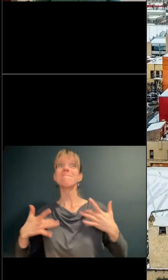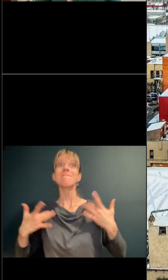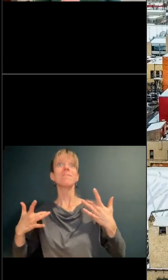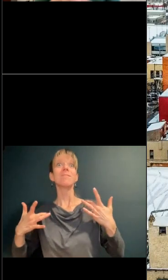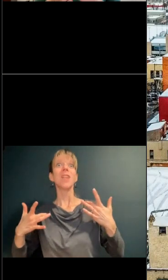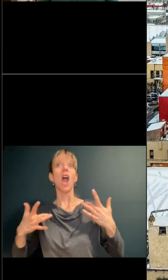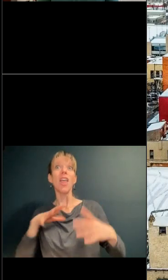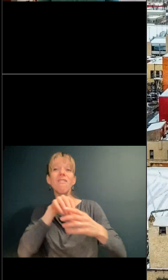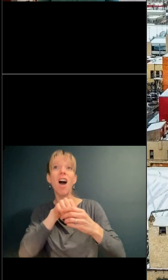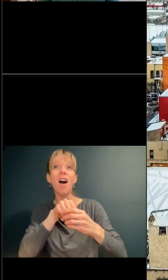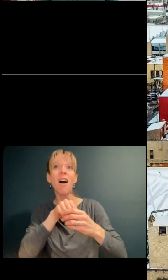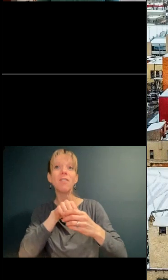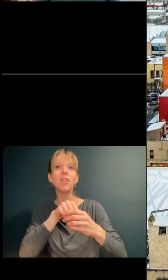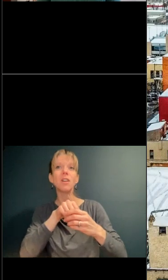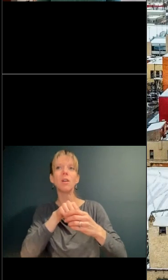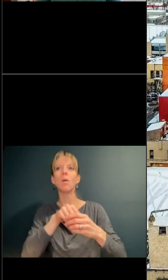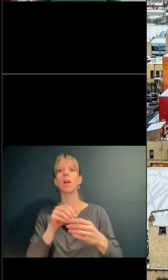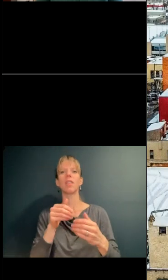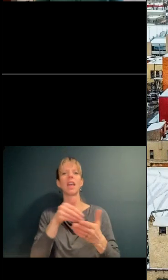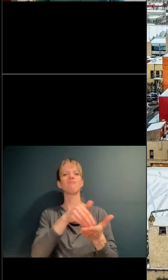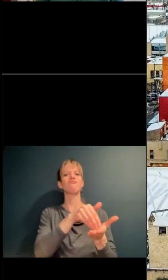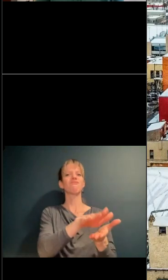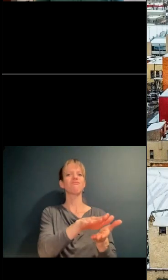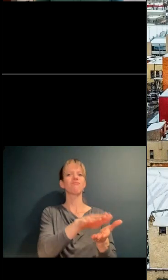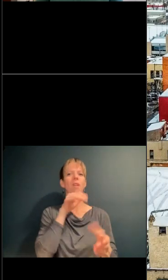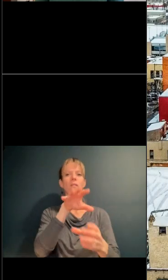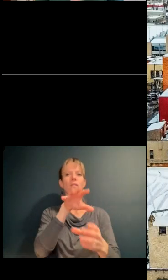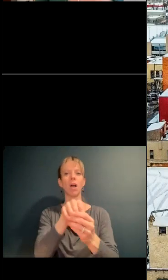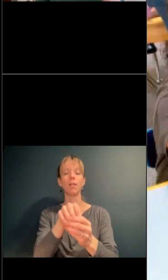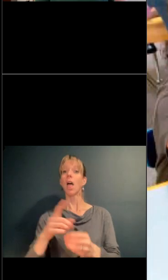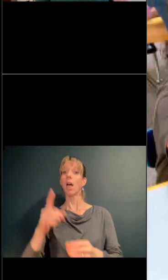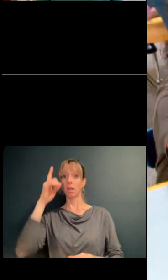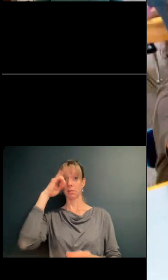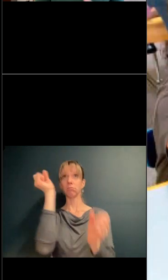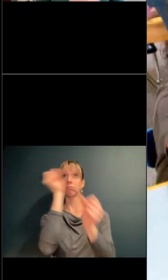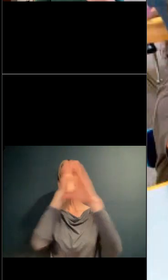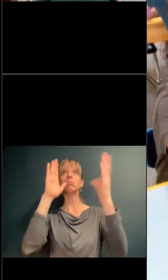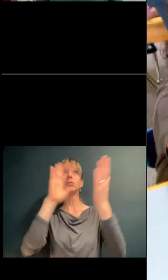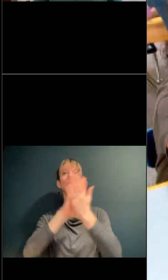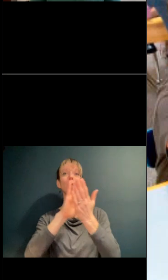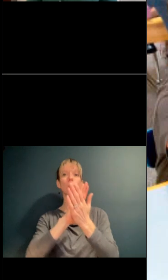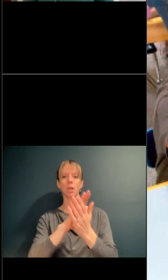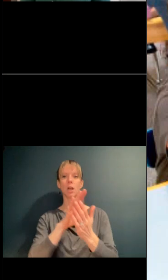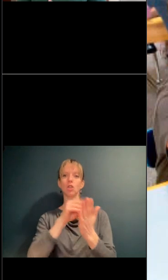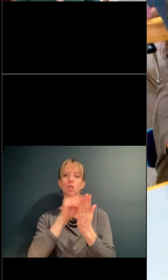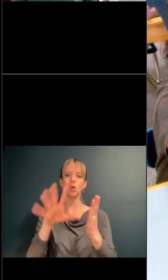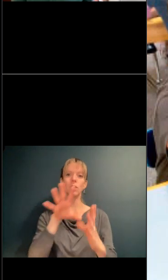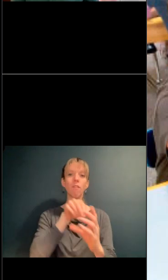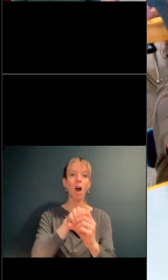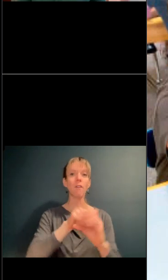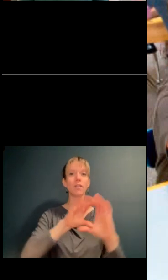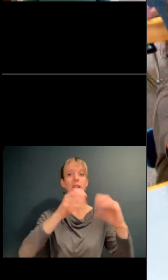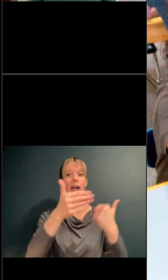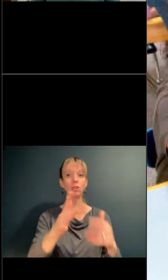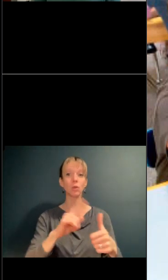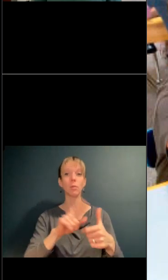Do they have a presence? Think about your schools. Are students part of the classrooms, clubs, courtyards, and school events